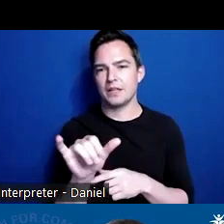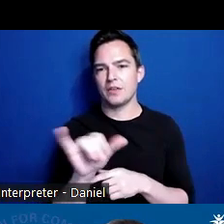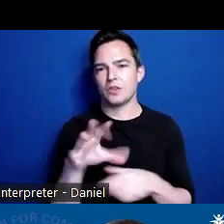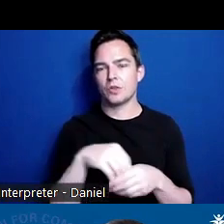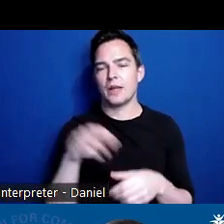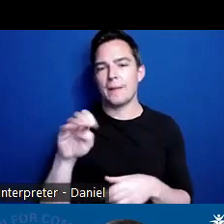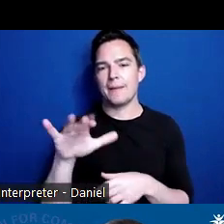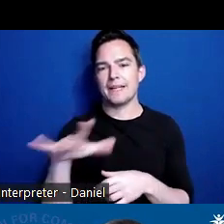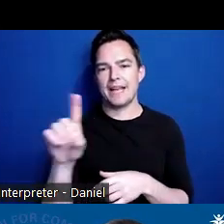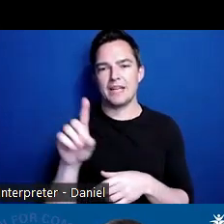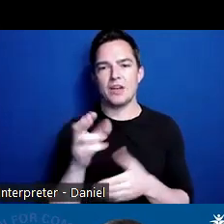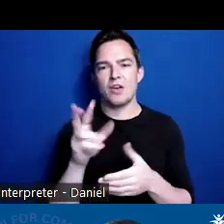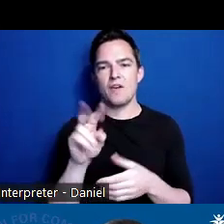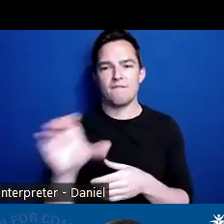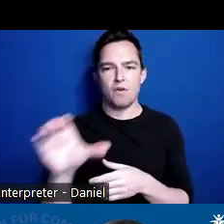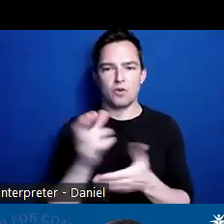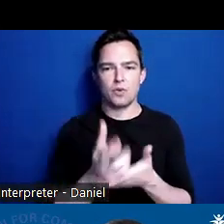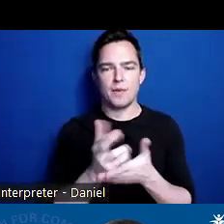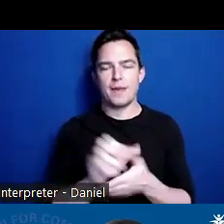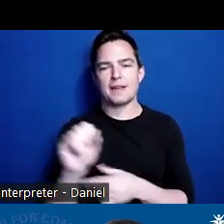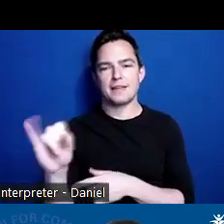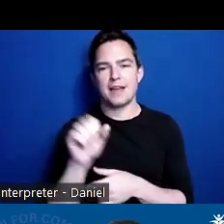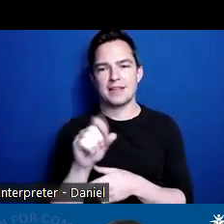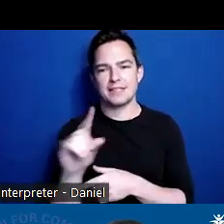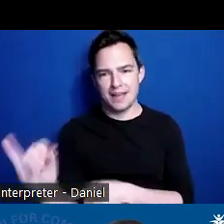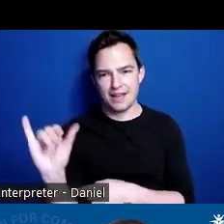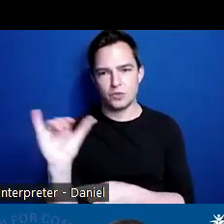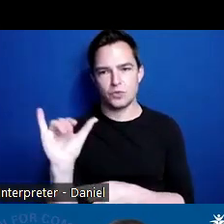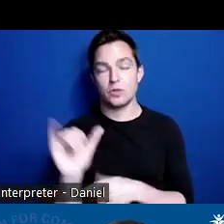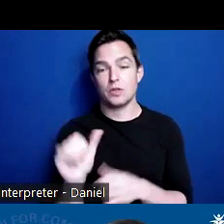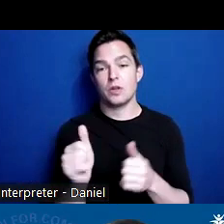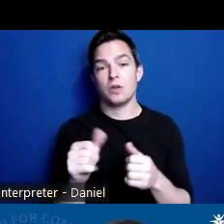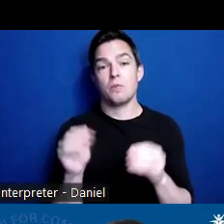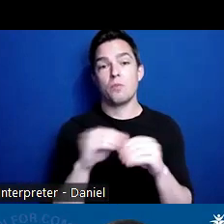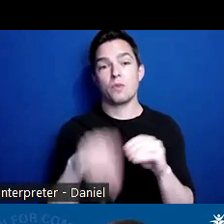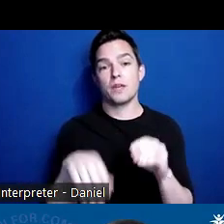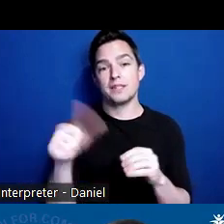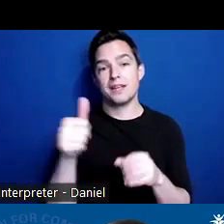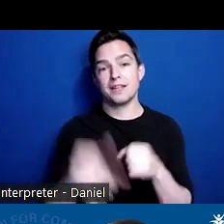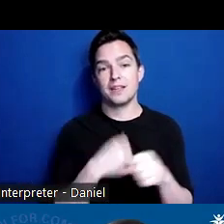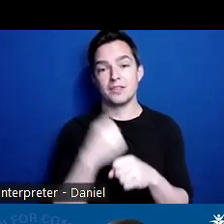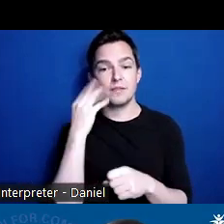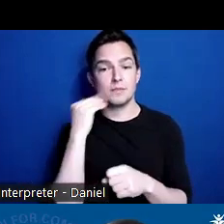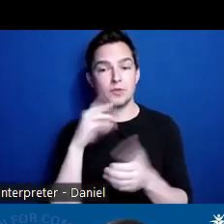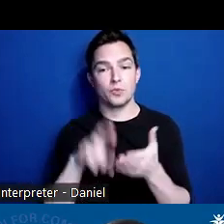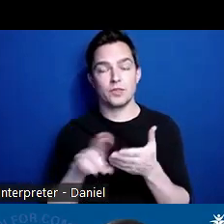Vocational Rehab, SSI, and SSDI. With over a dozen years of experience researching the impact these